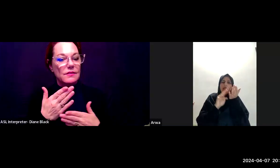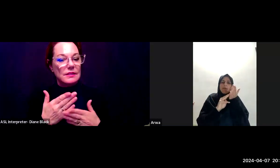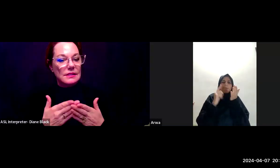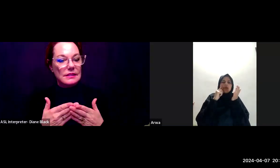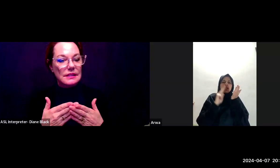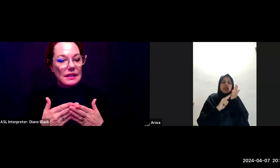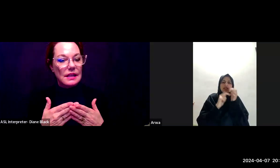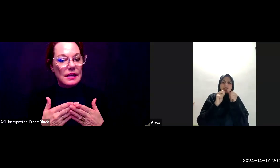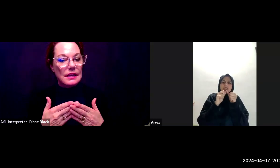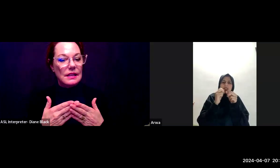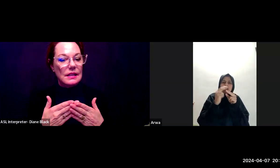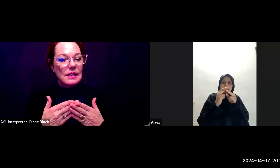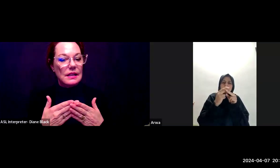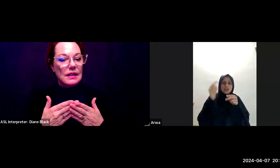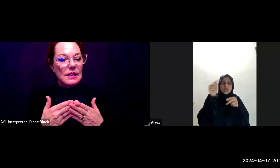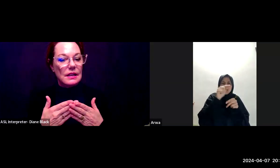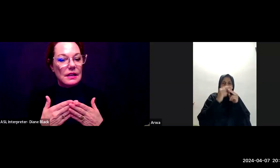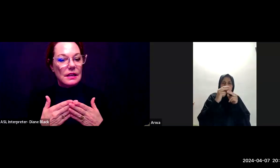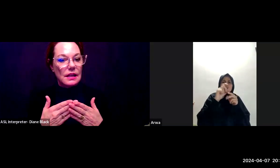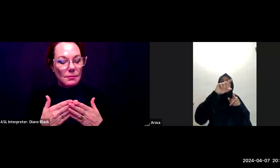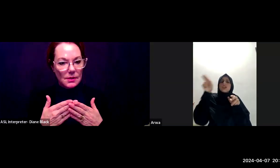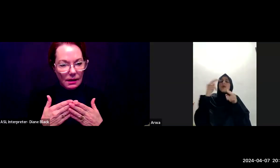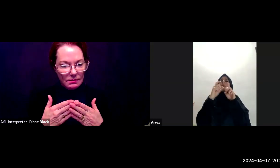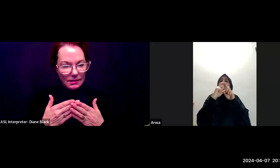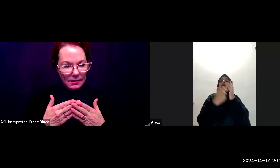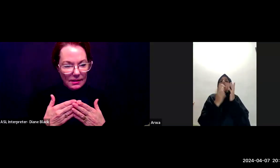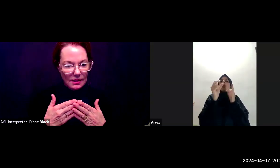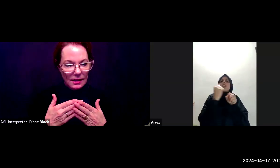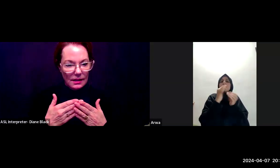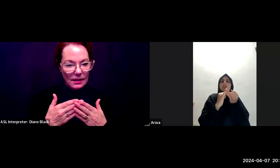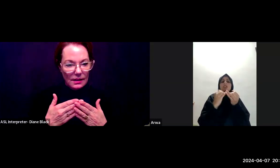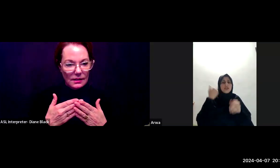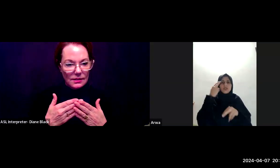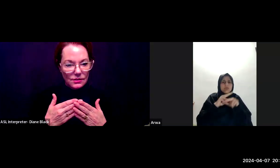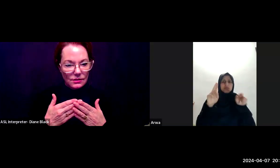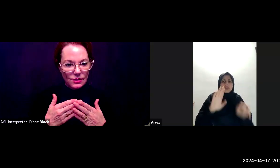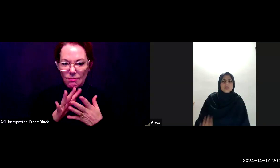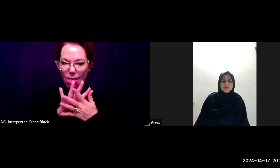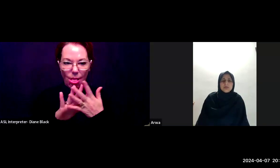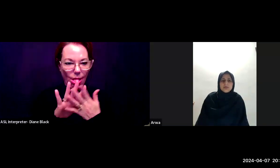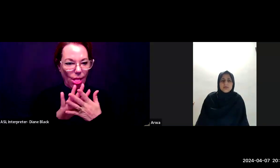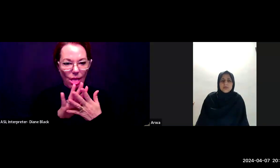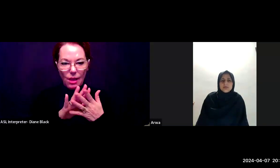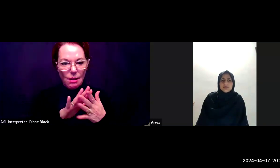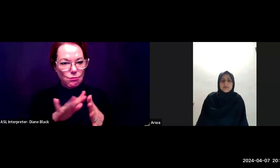replacement and few drugs also uh which they do recommend. I've seen and some clinical trials